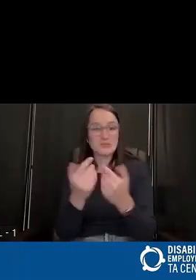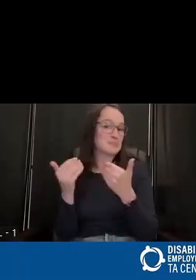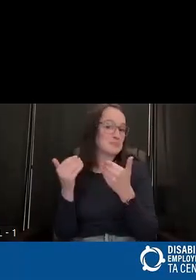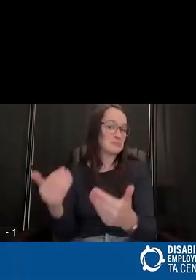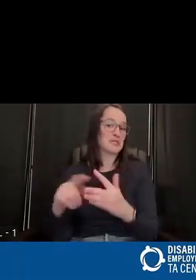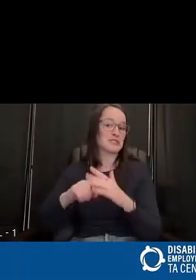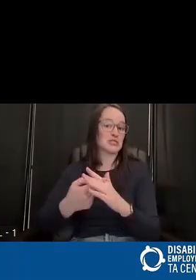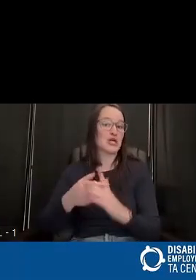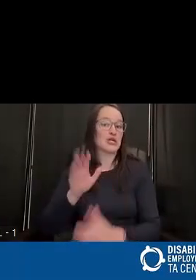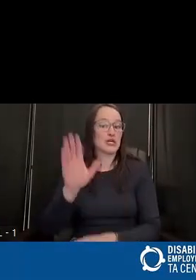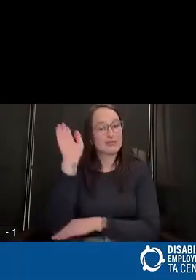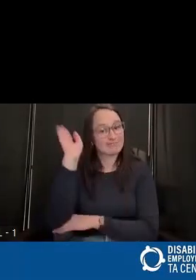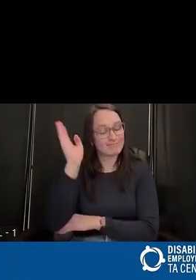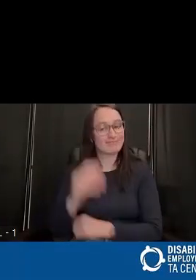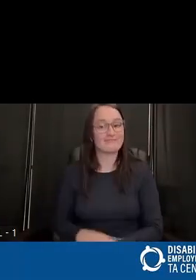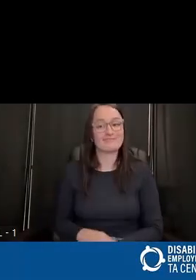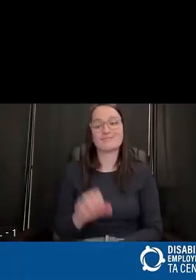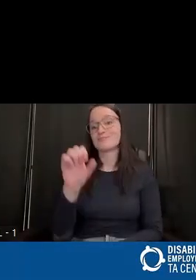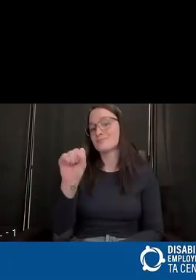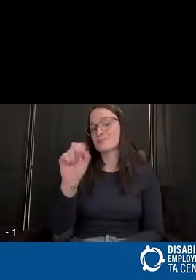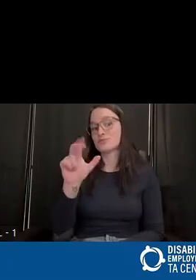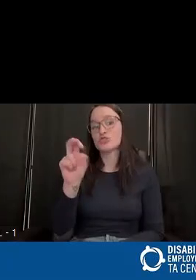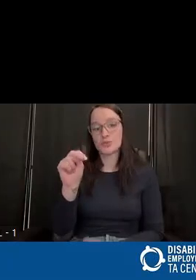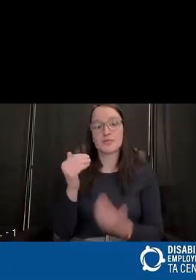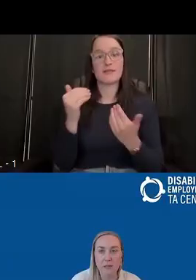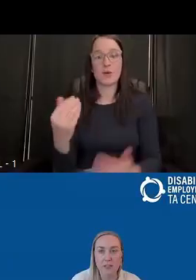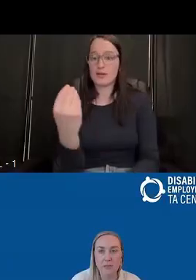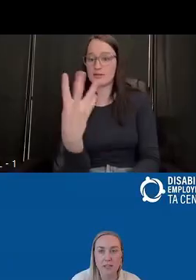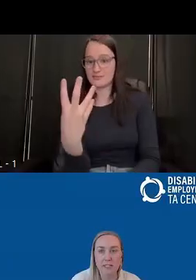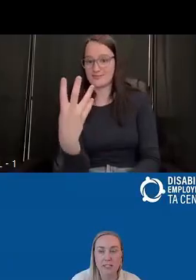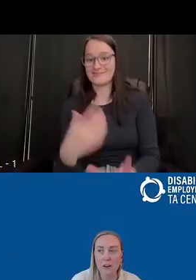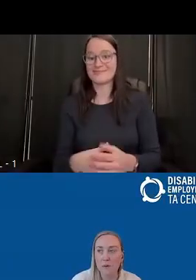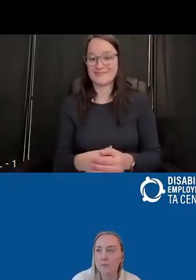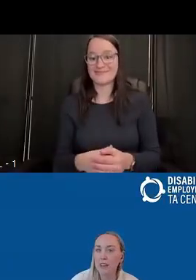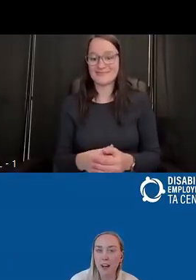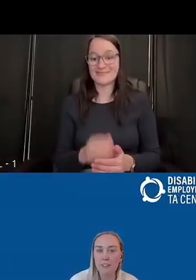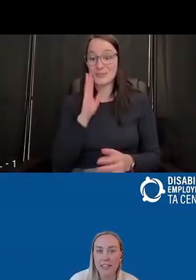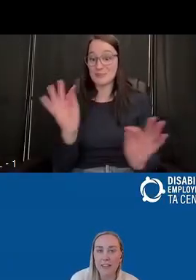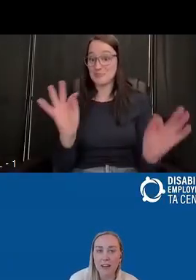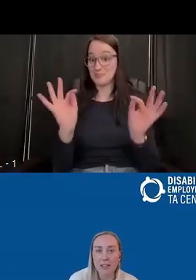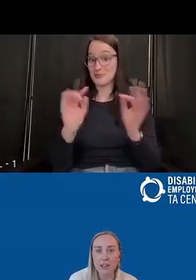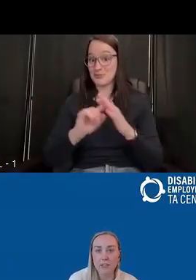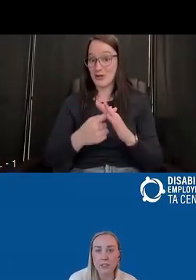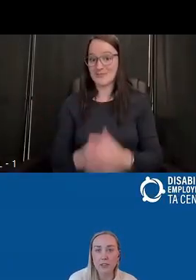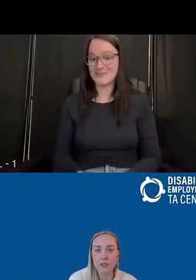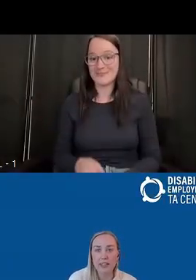And let's just get Susan spotlighted and we should be good to go. All right. Uh Donald, you can go to